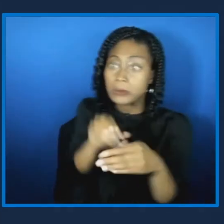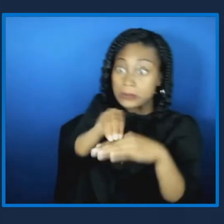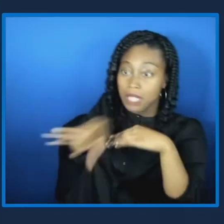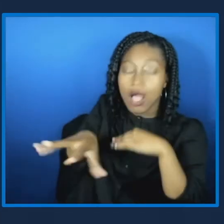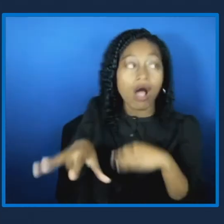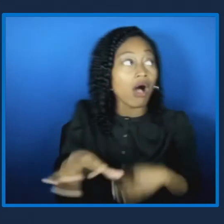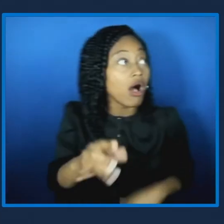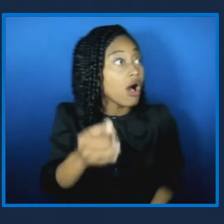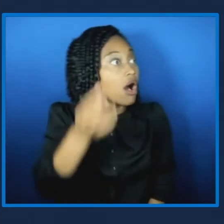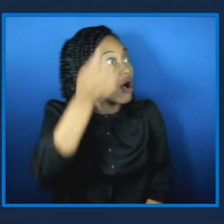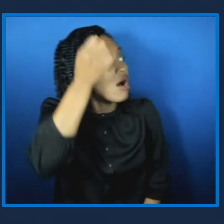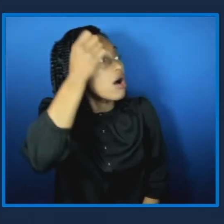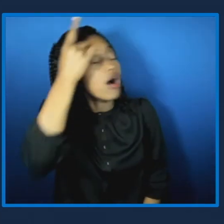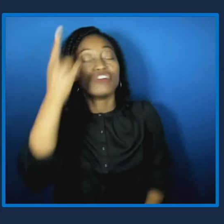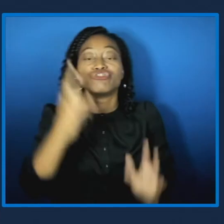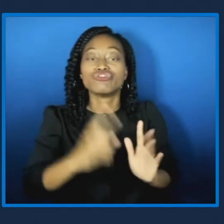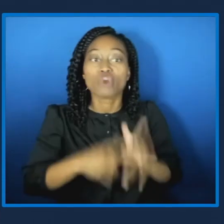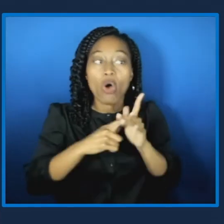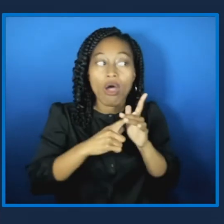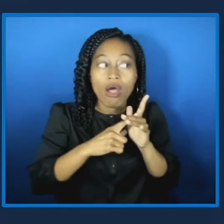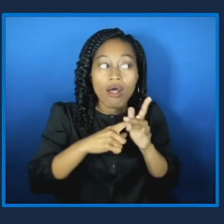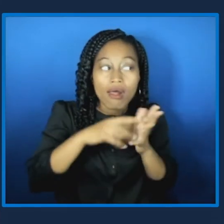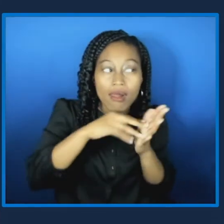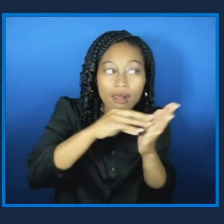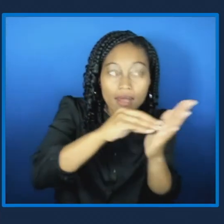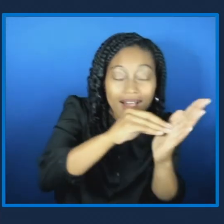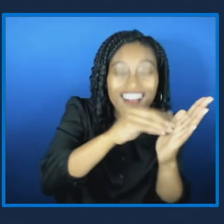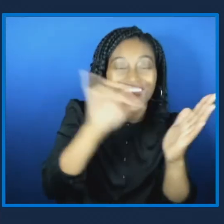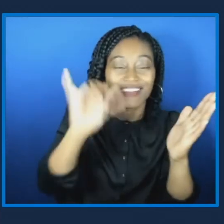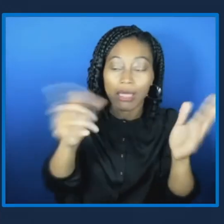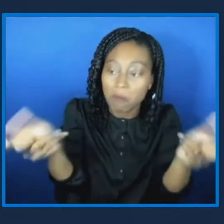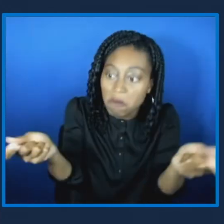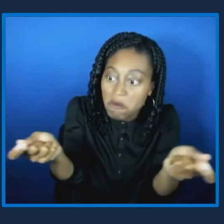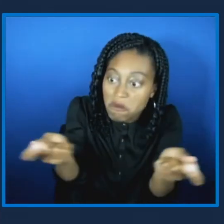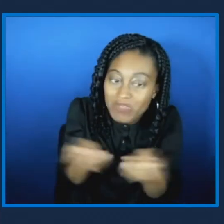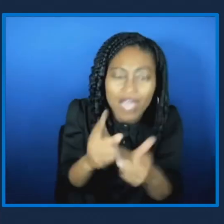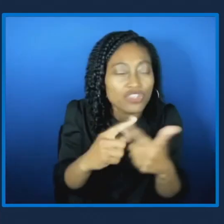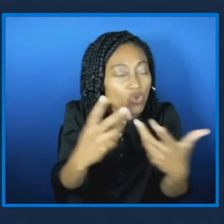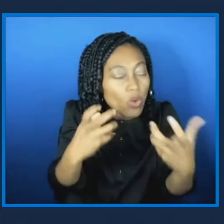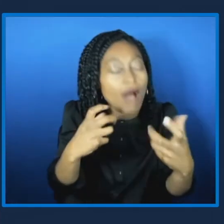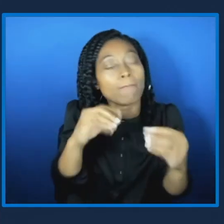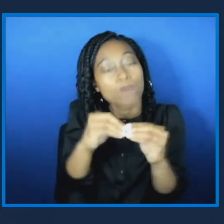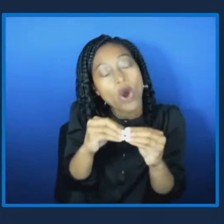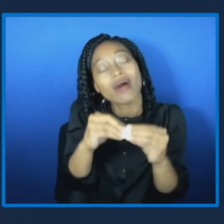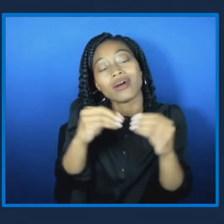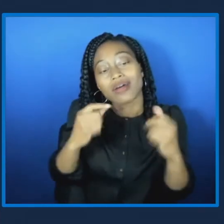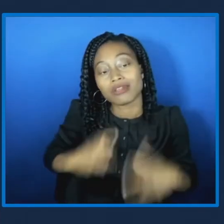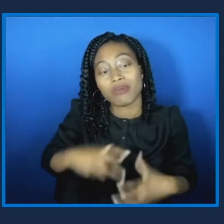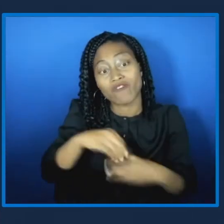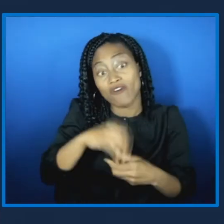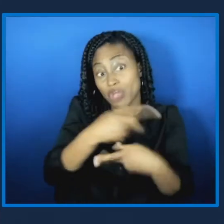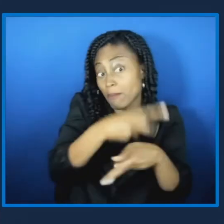to get more customers to take part in your product, buy your product. And I think we shouldn't be ashamed as disabled people